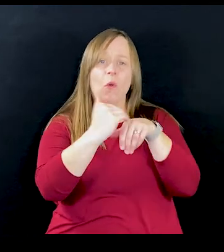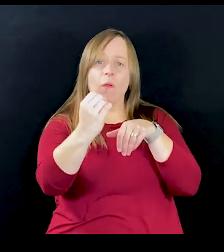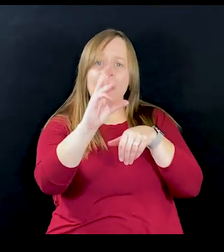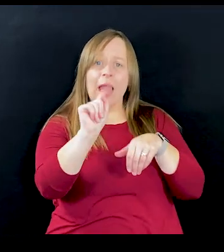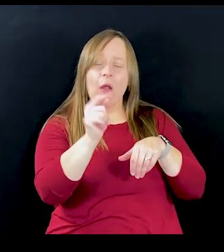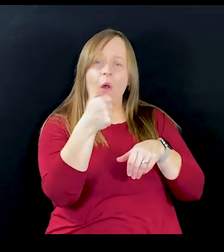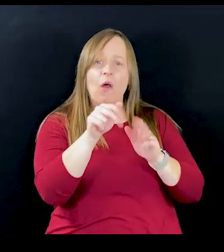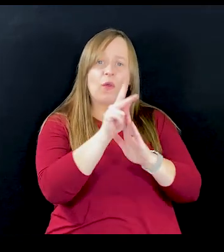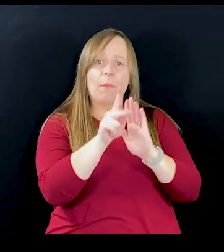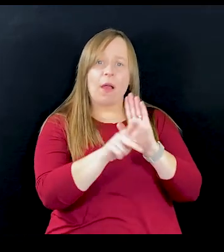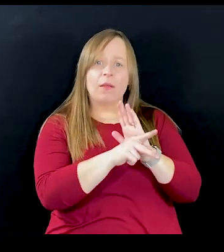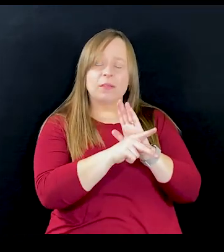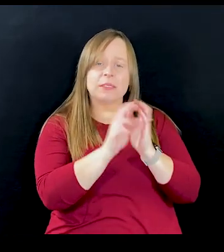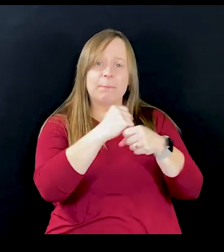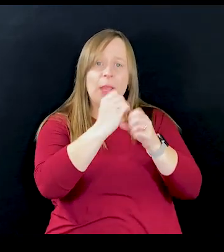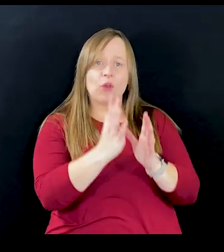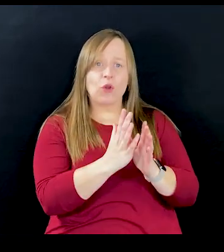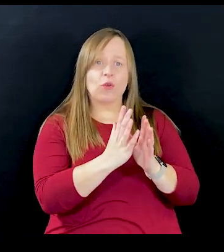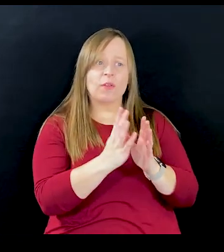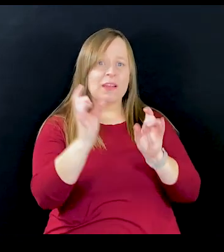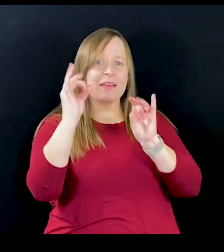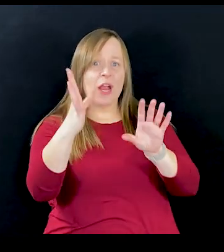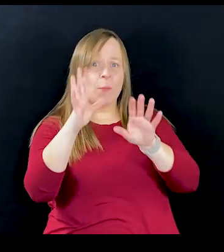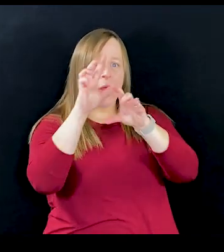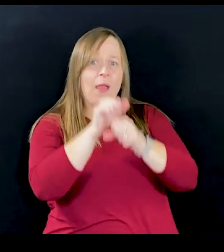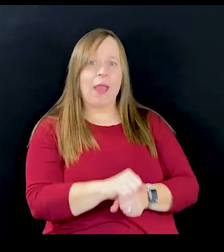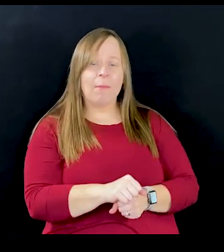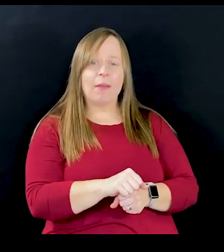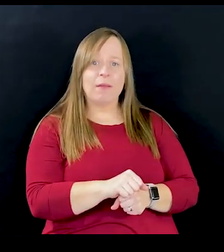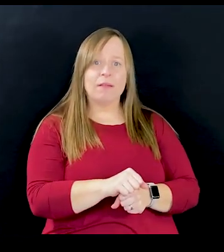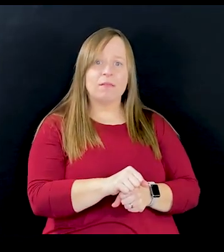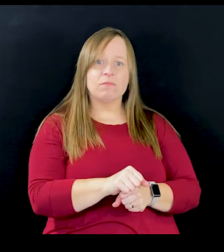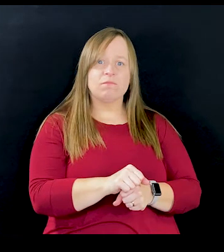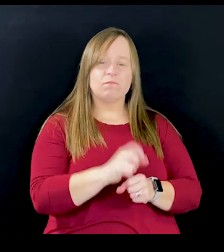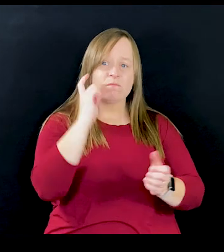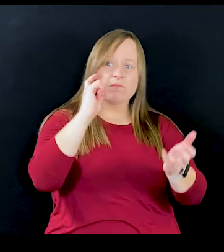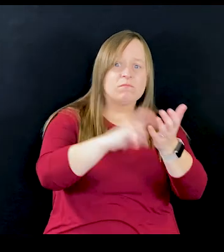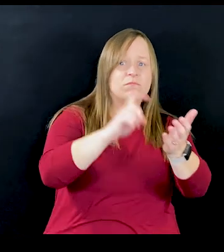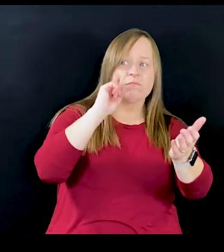other policymakers who have made a terrible habit of using